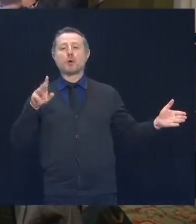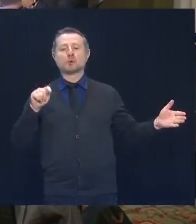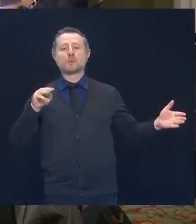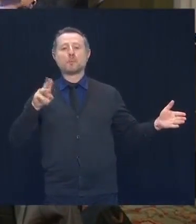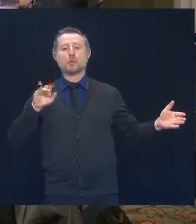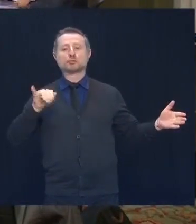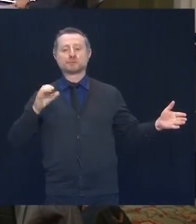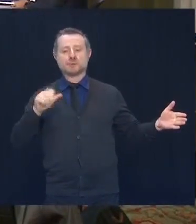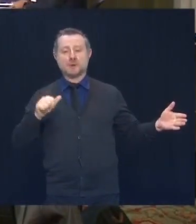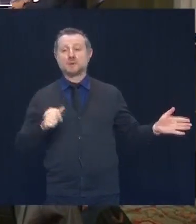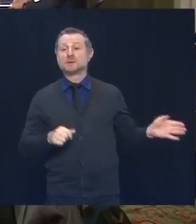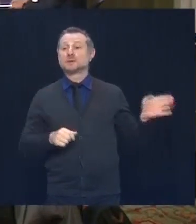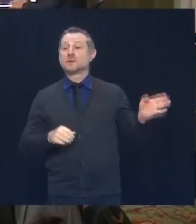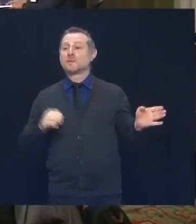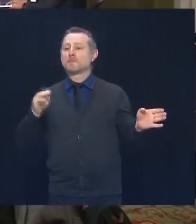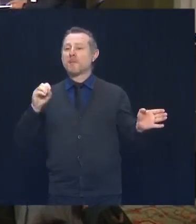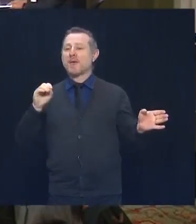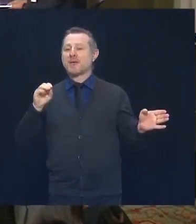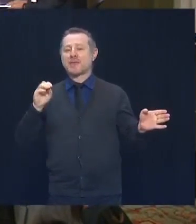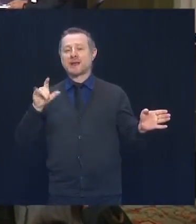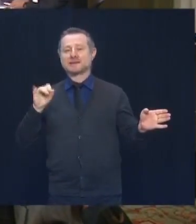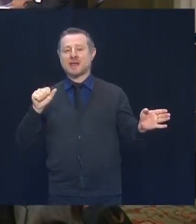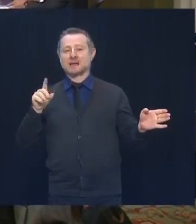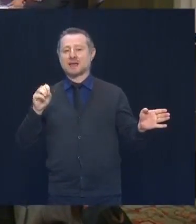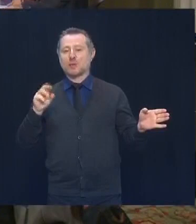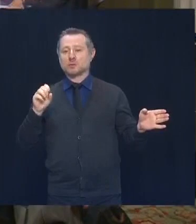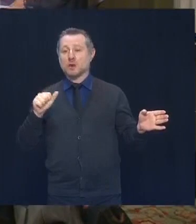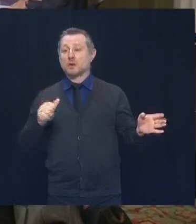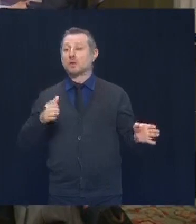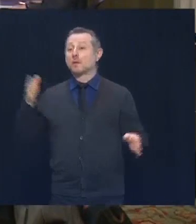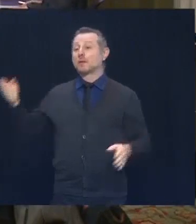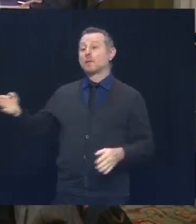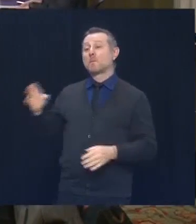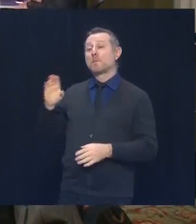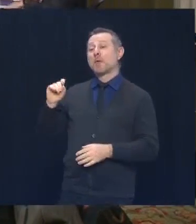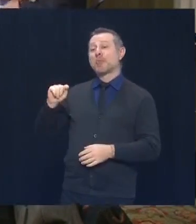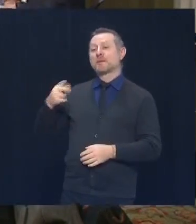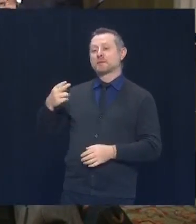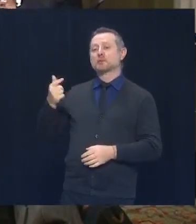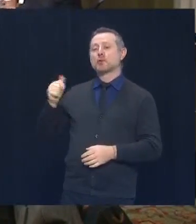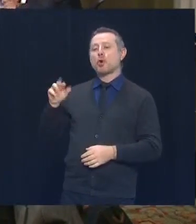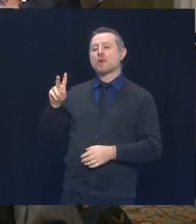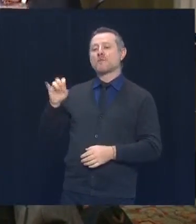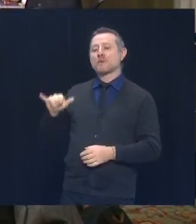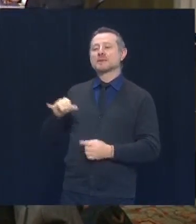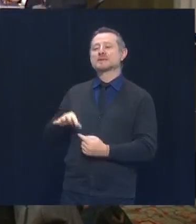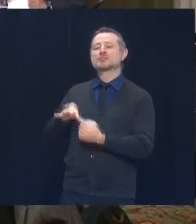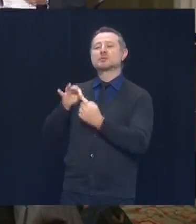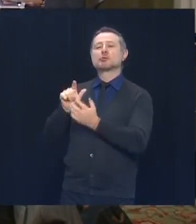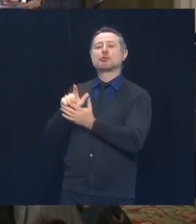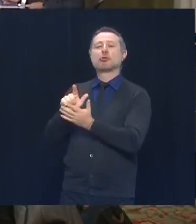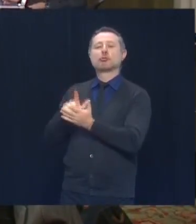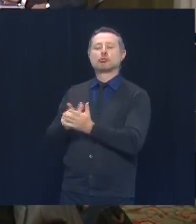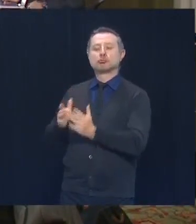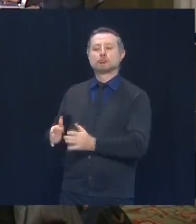LET ME INTRODUCE1Q WHO@2 MY FAR LEFT, BUDGET DIRECTOR,